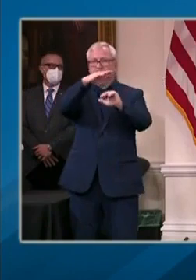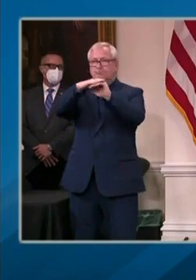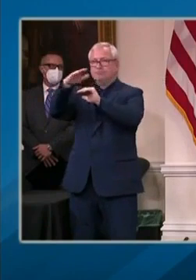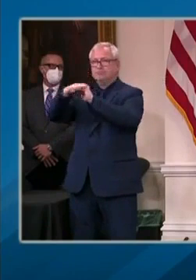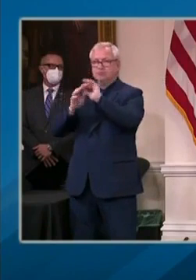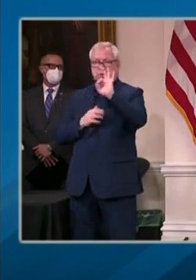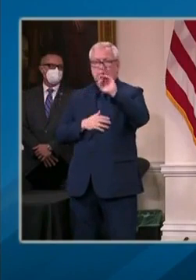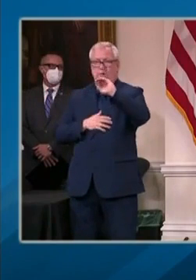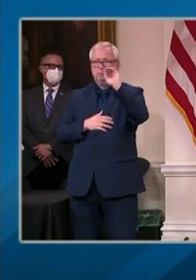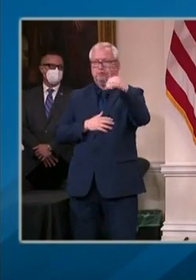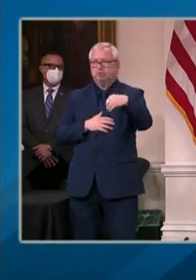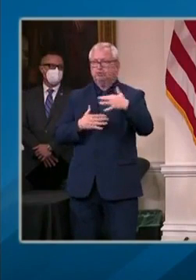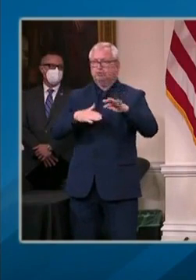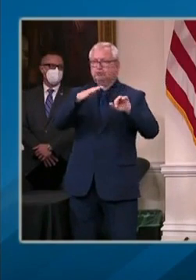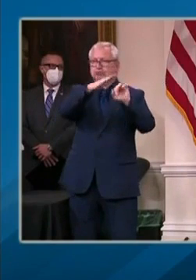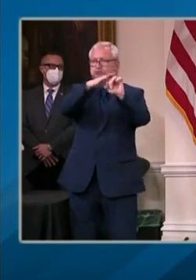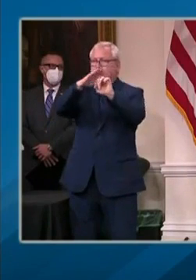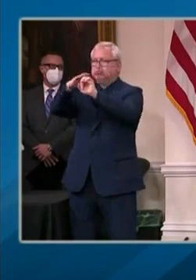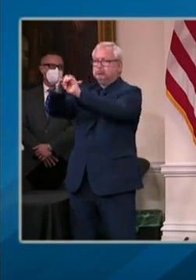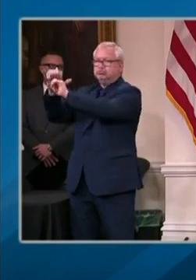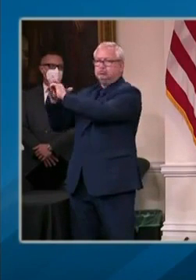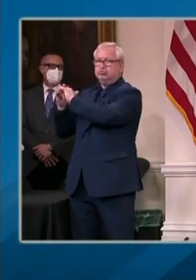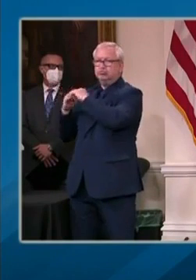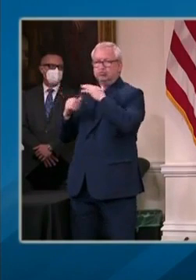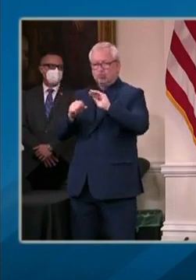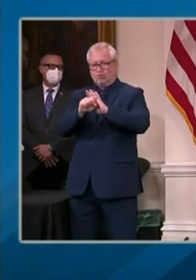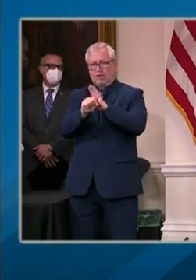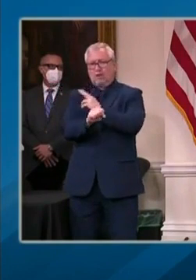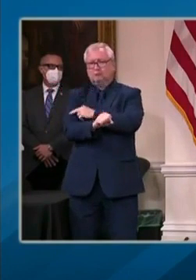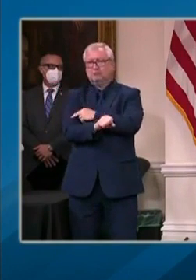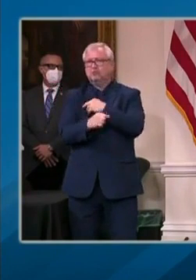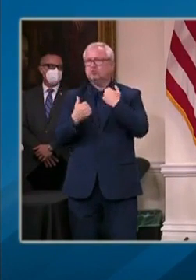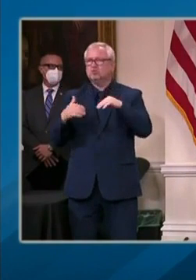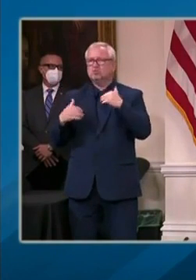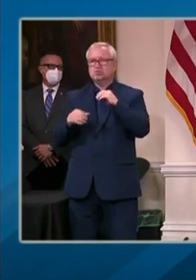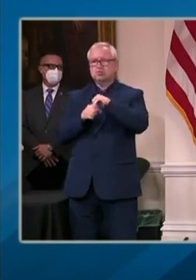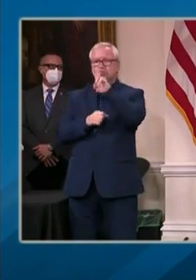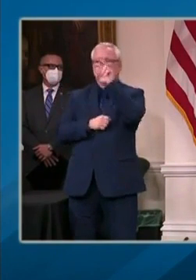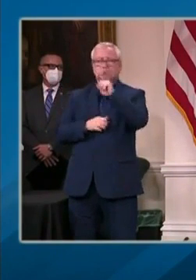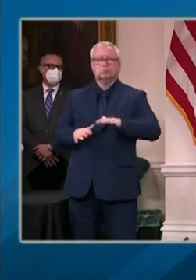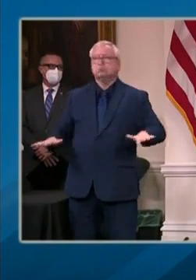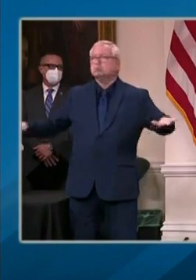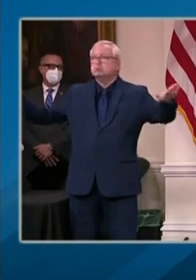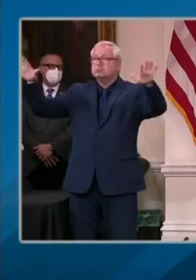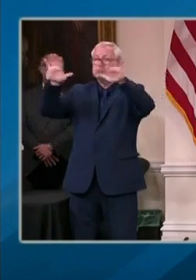21 HOSPITALS IN MARYLAND HAVE REACHED MORE THAN 90% OF CAPACITY.